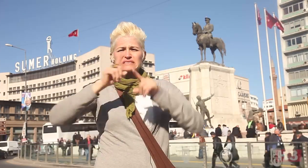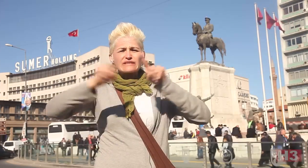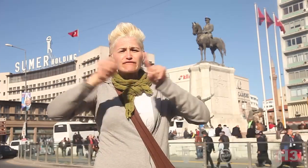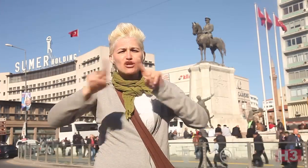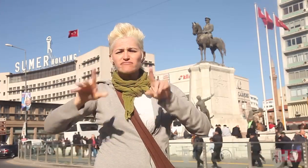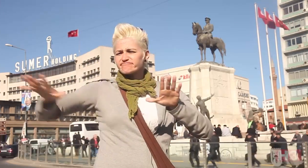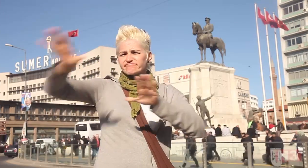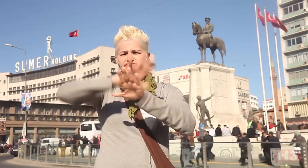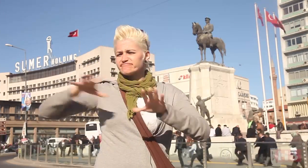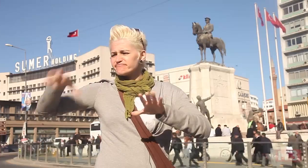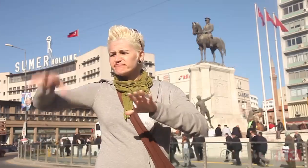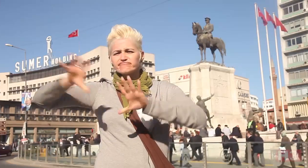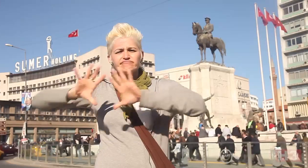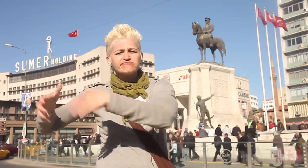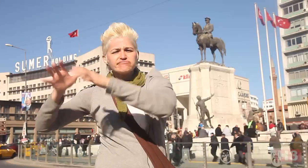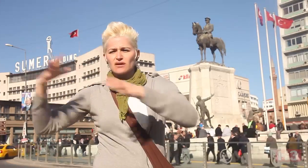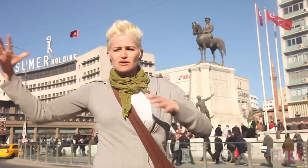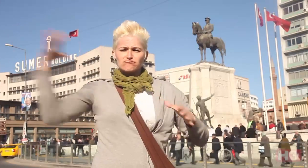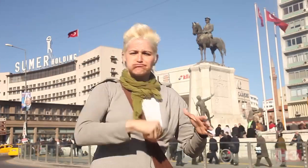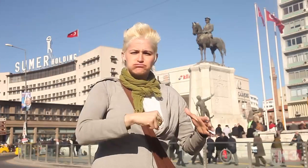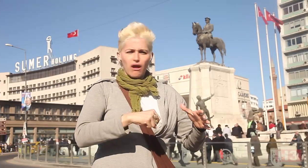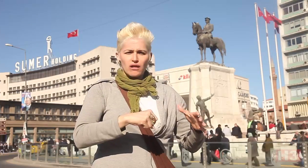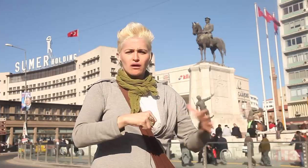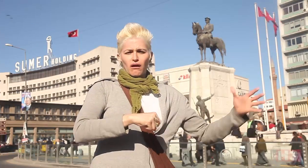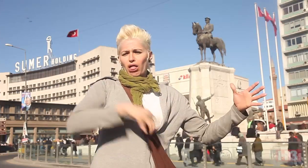Different tribes lived in the area.